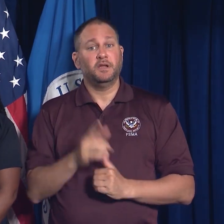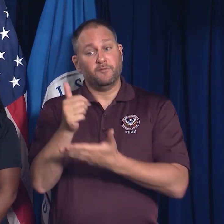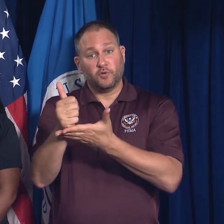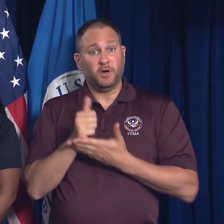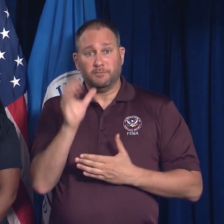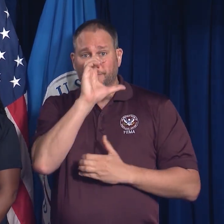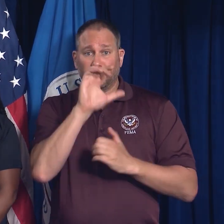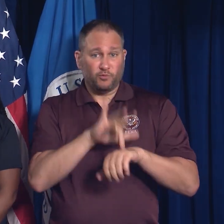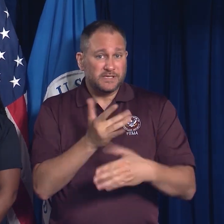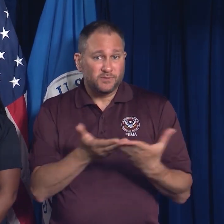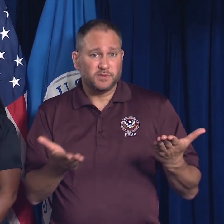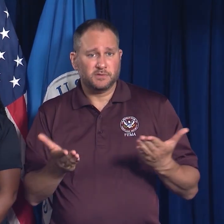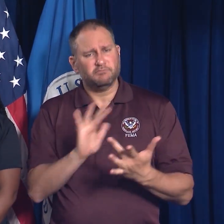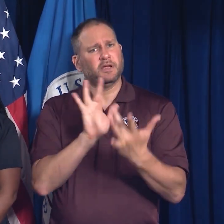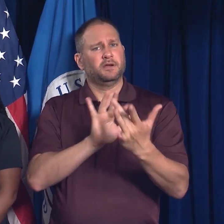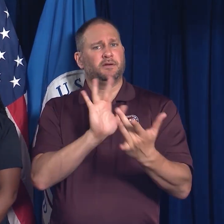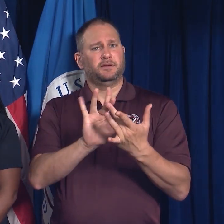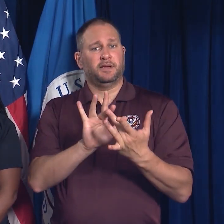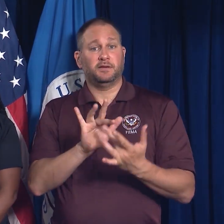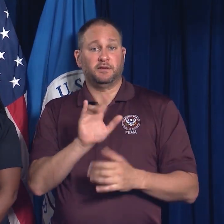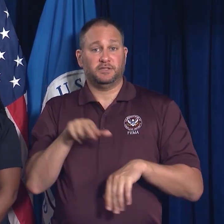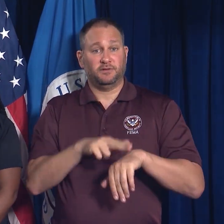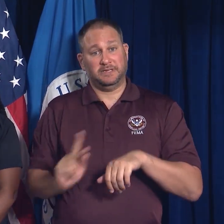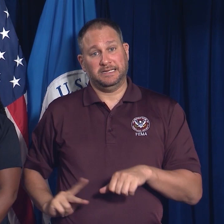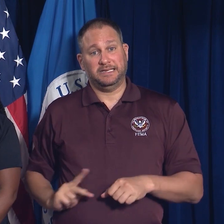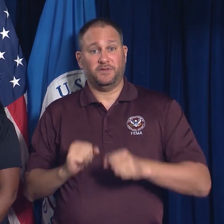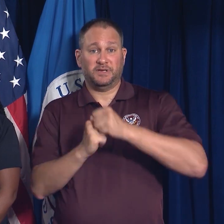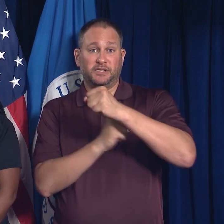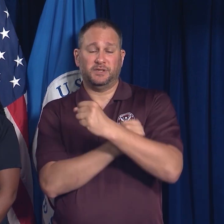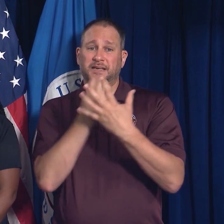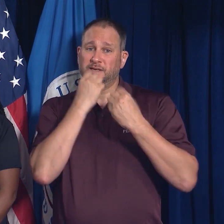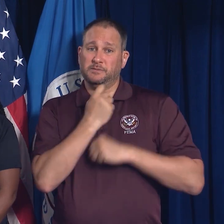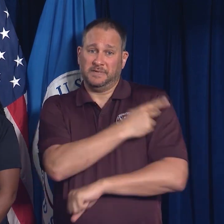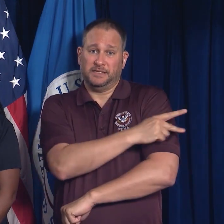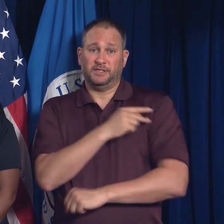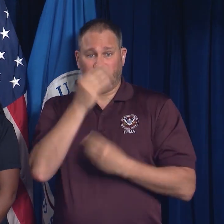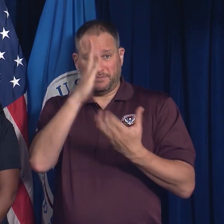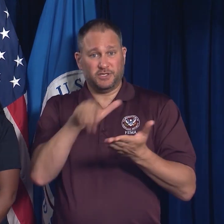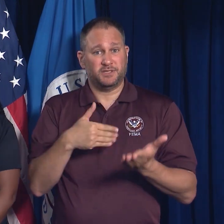For help finding resources, contact the National Kidney Foundation Cares Patient Information Center